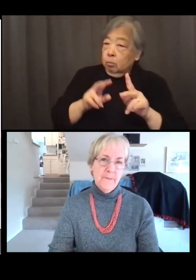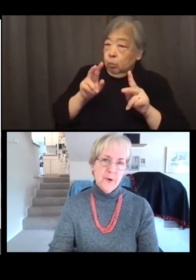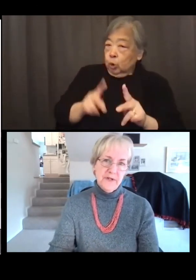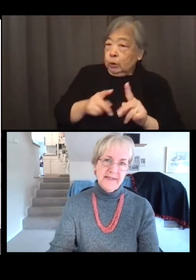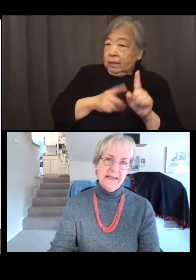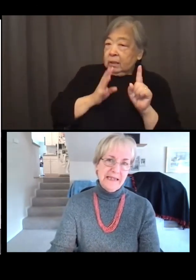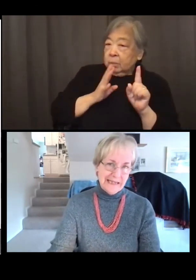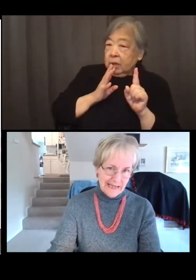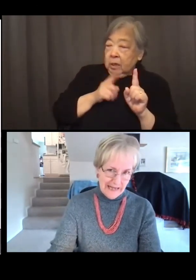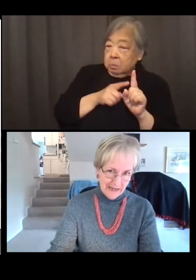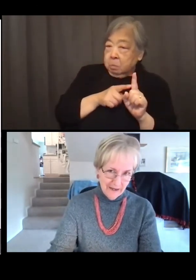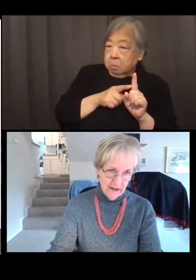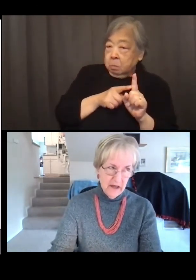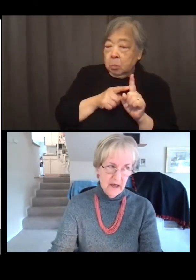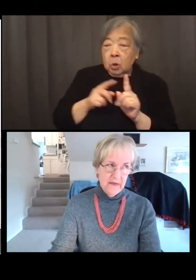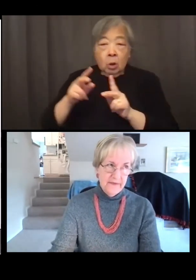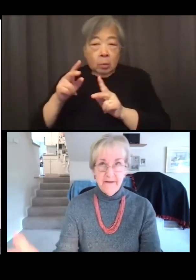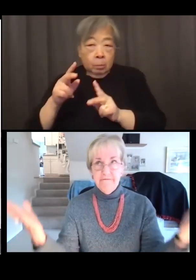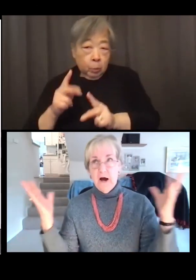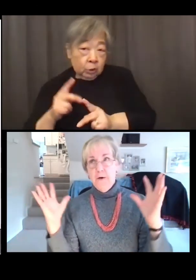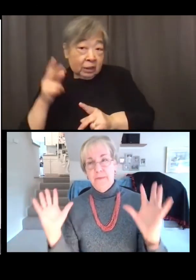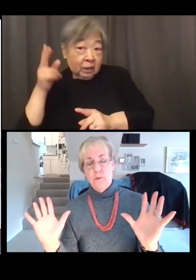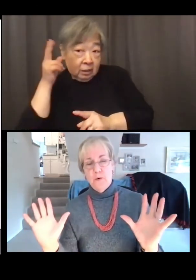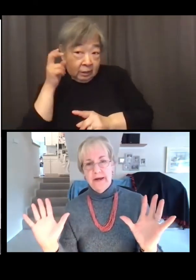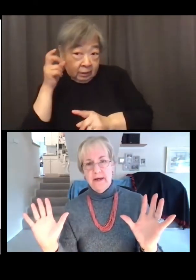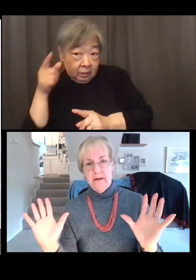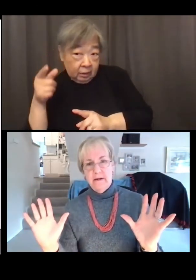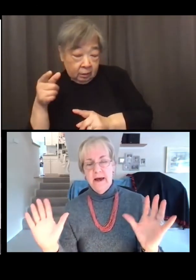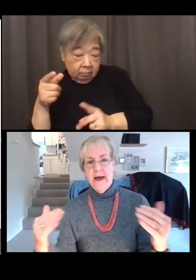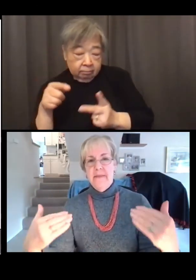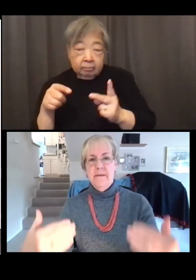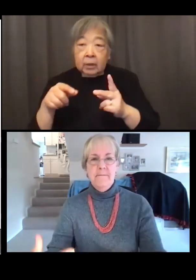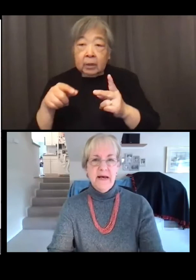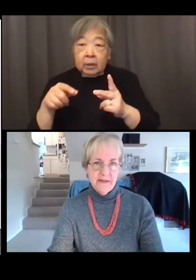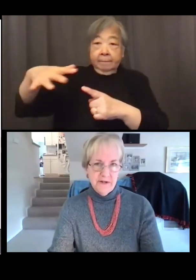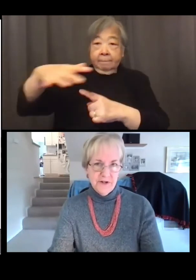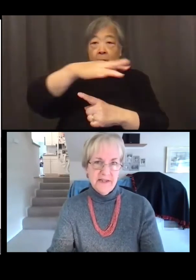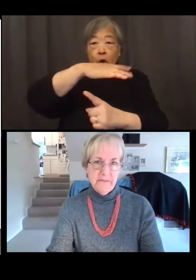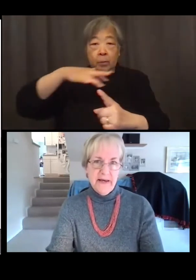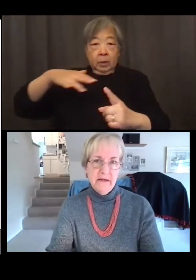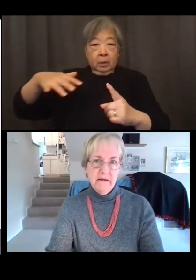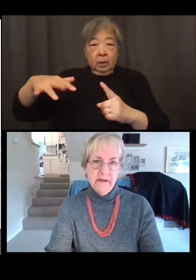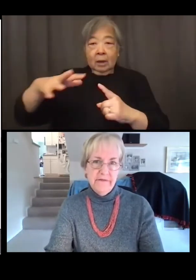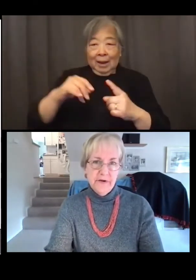the person listening, the environment we are in, and the message that's being delivered